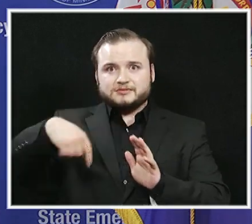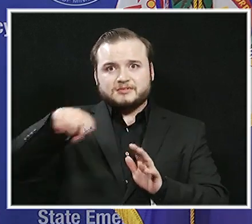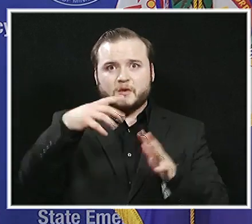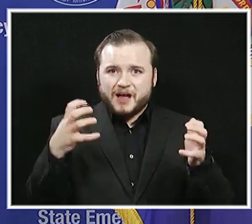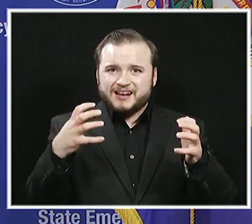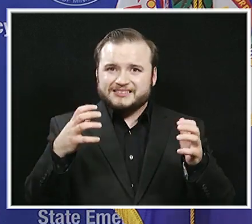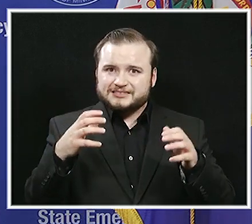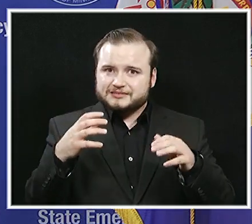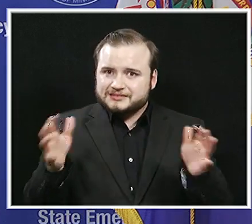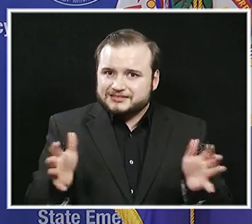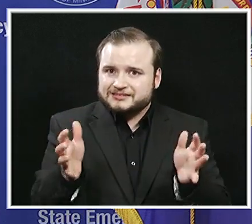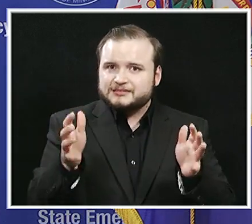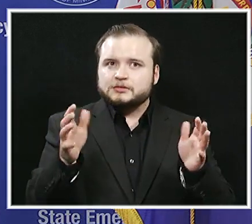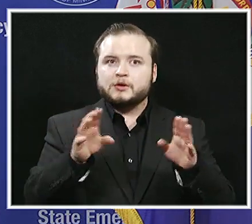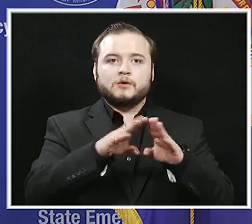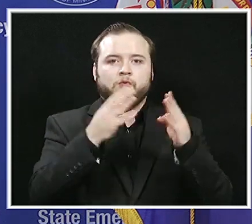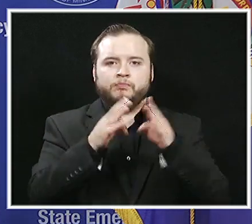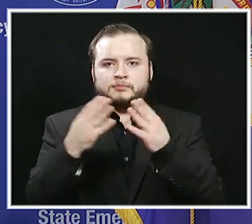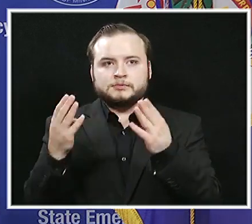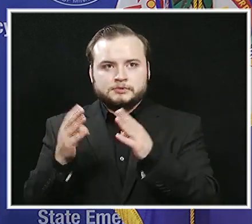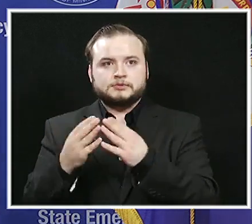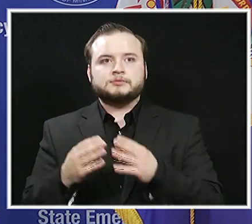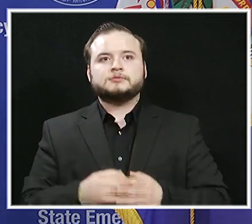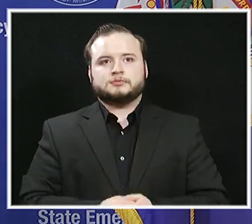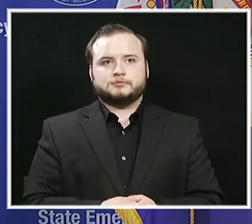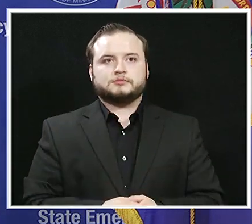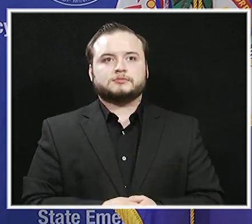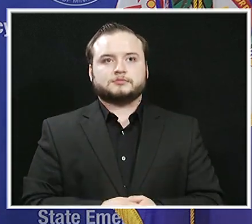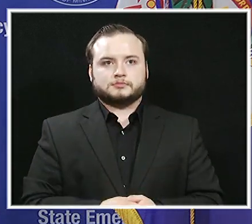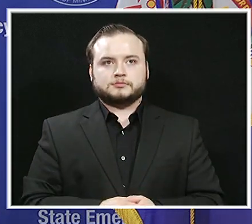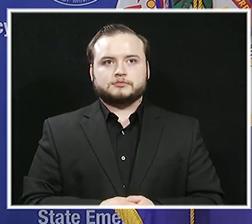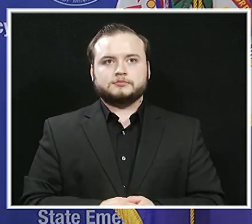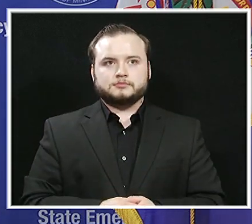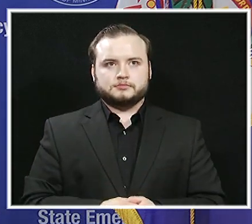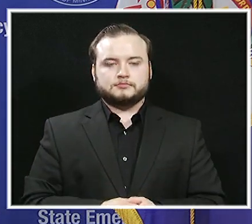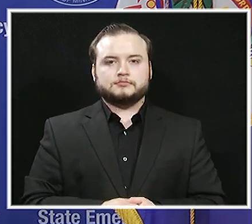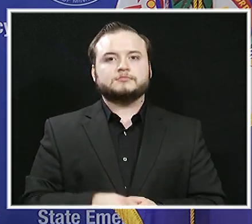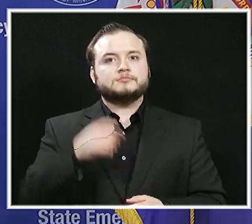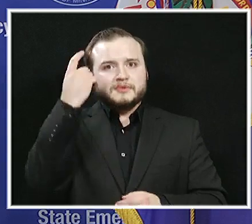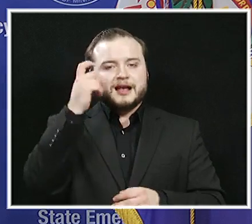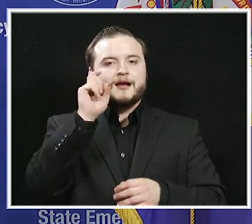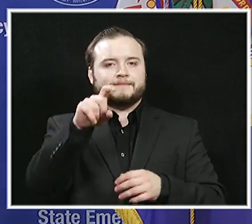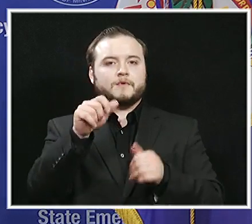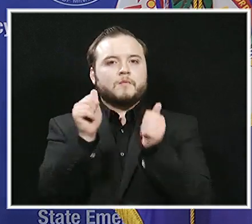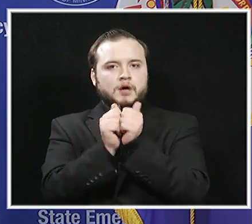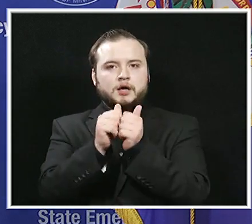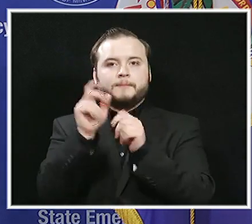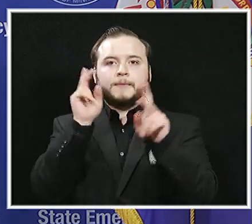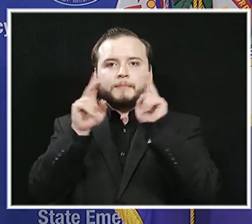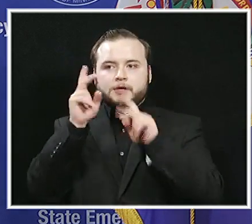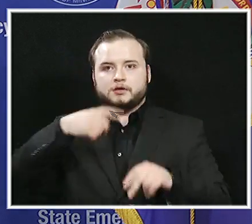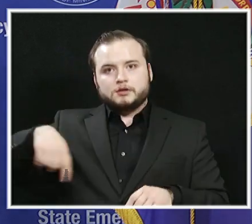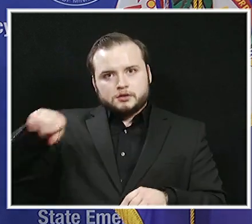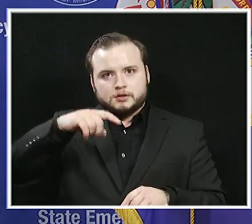envelope as close as I can to opening things up, but, again, none of this will work if we don't have people buy into